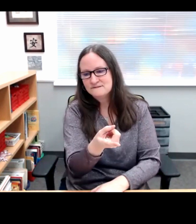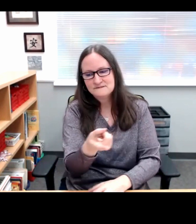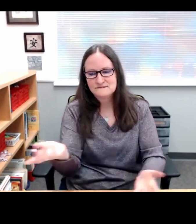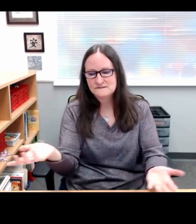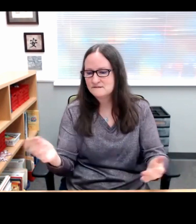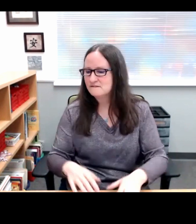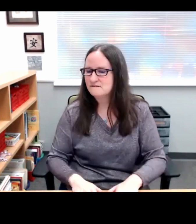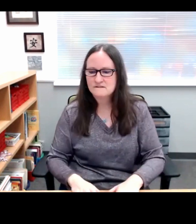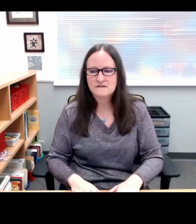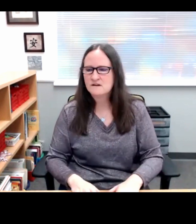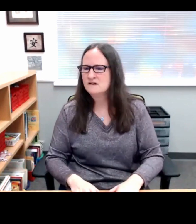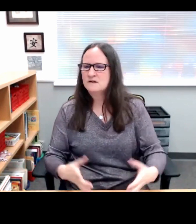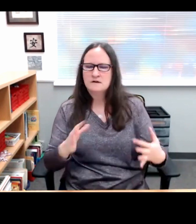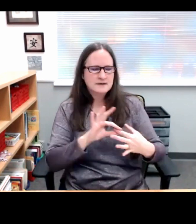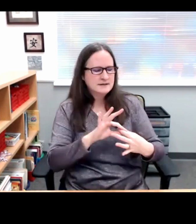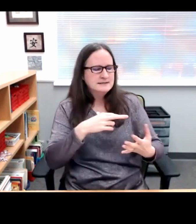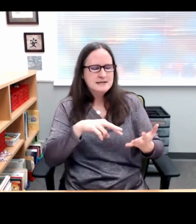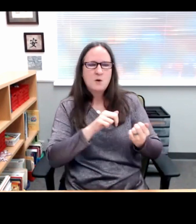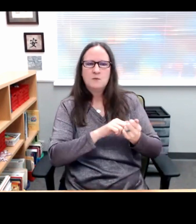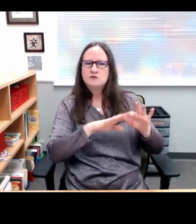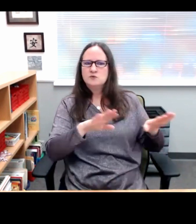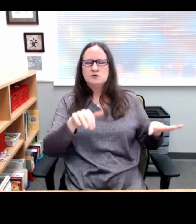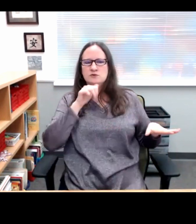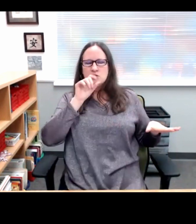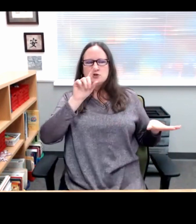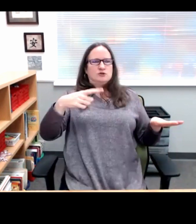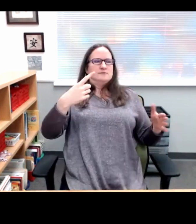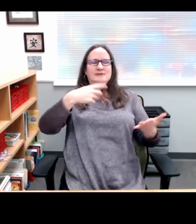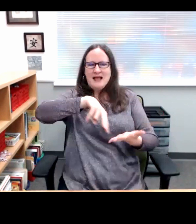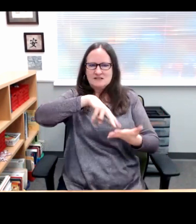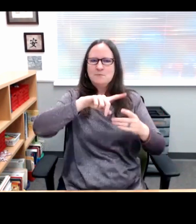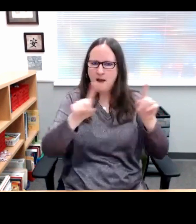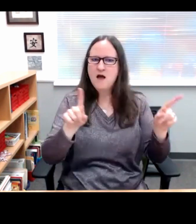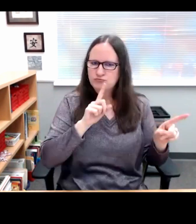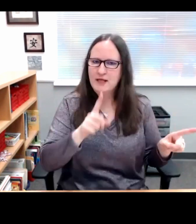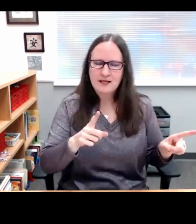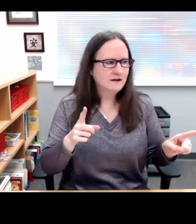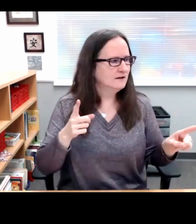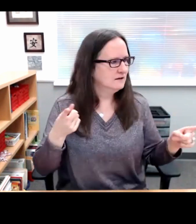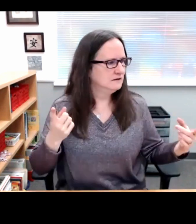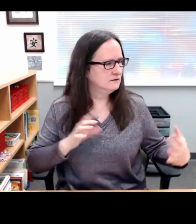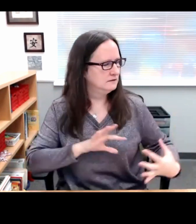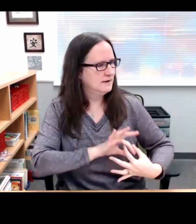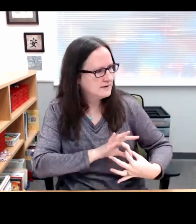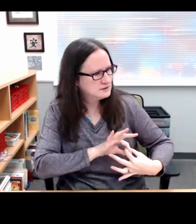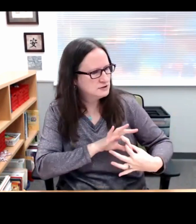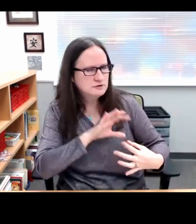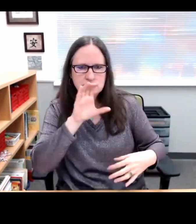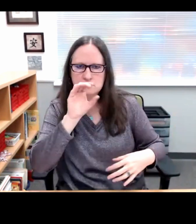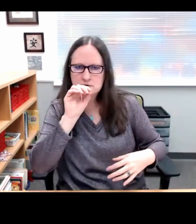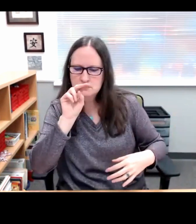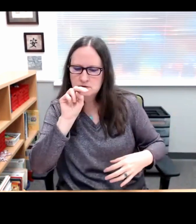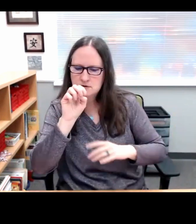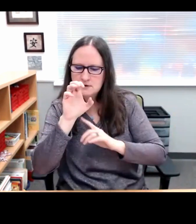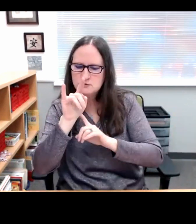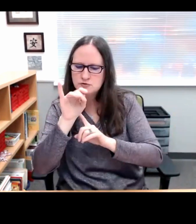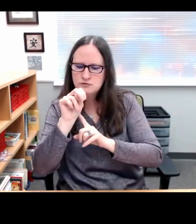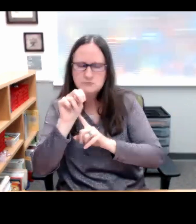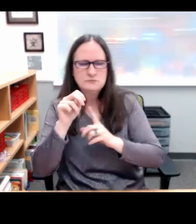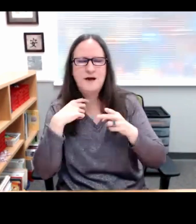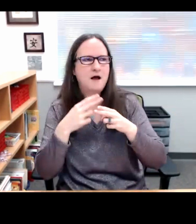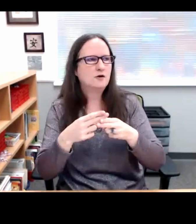I love this video. Dancing with children. I mean, and not just dance, but really just having that